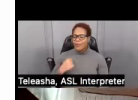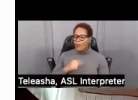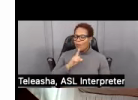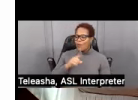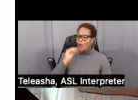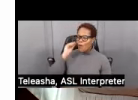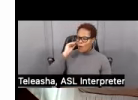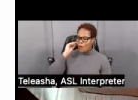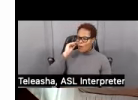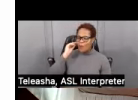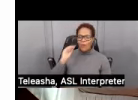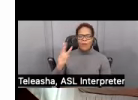[AD Narrator] Wakanda.